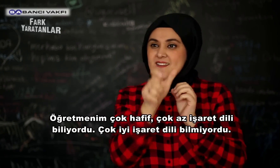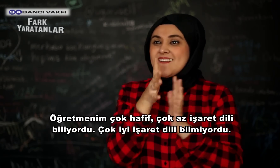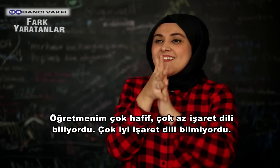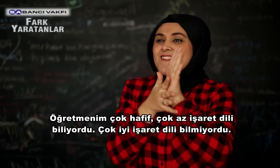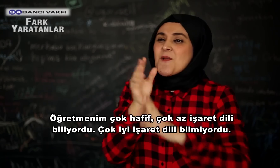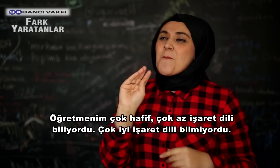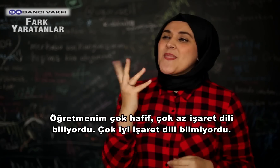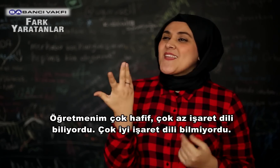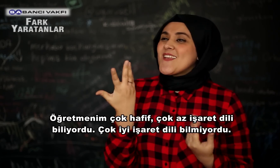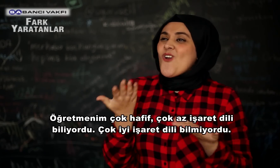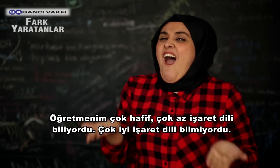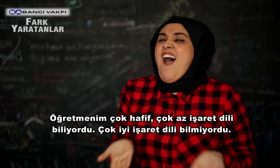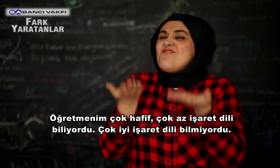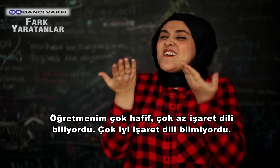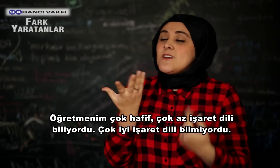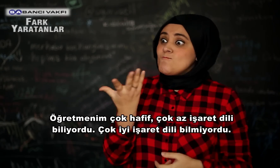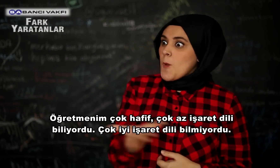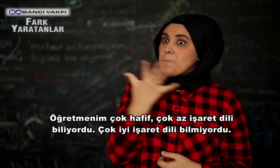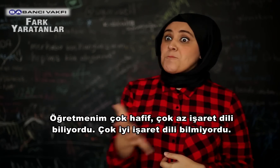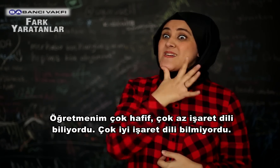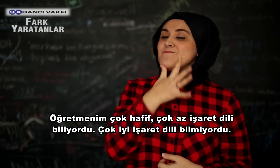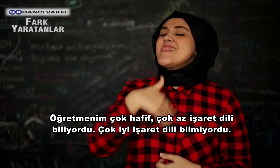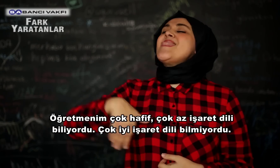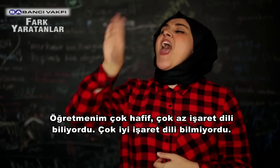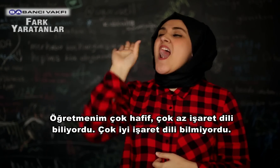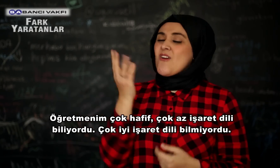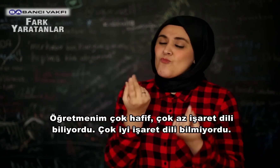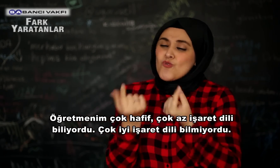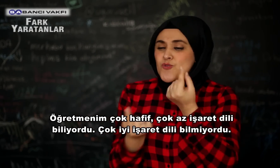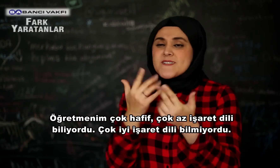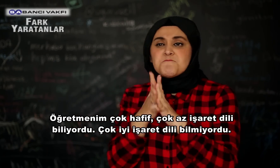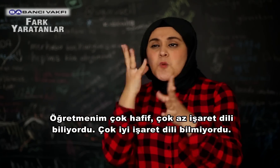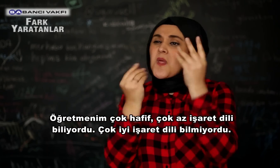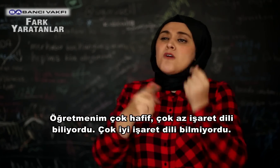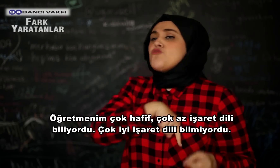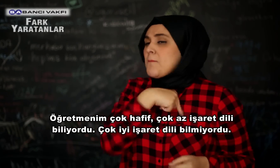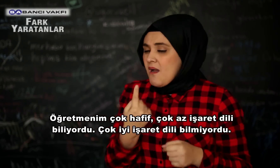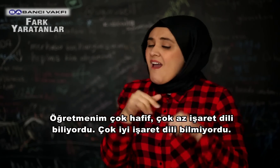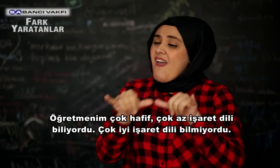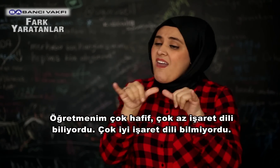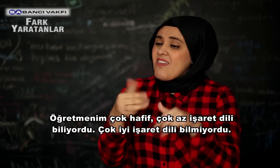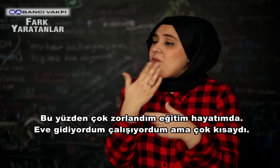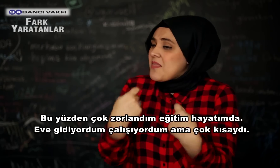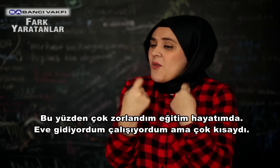My teacher knew a few expressions in sign language.